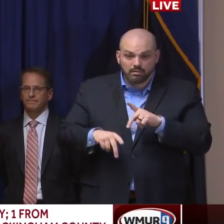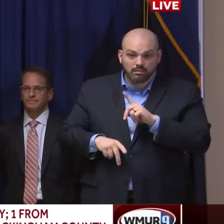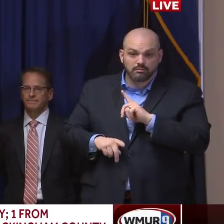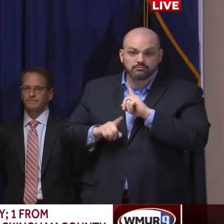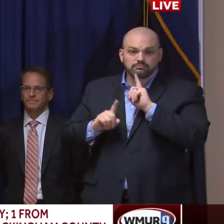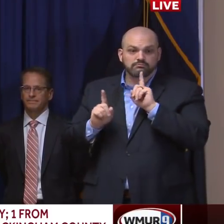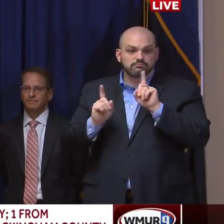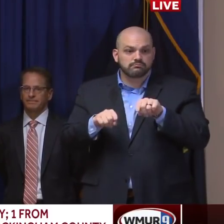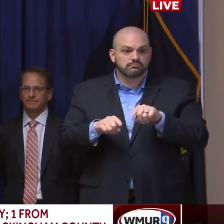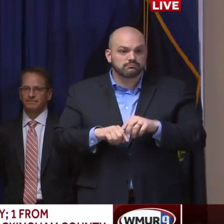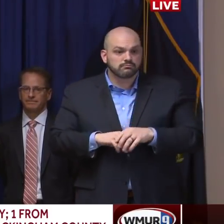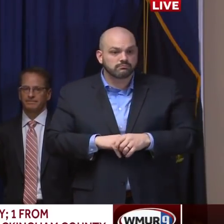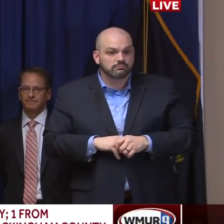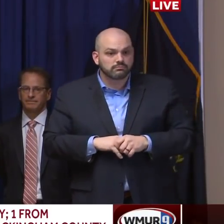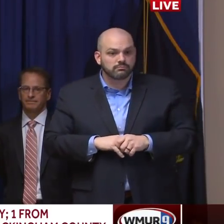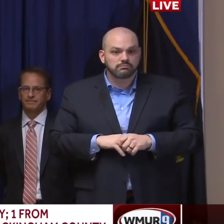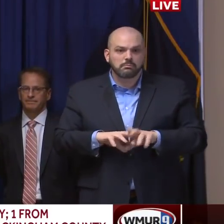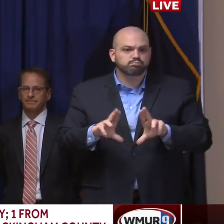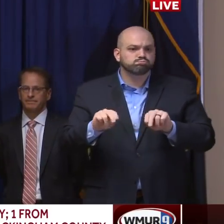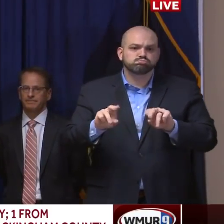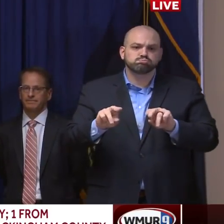NOT AT THIS TIME.